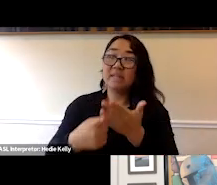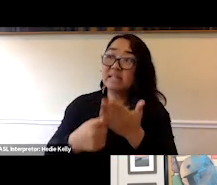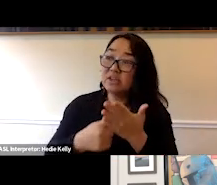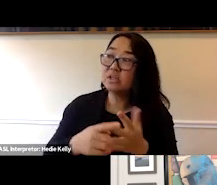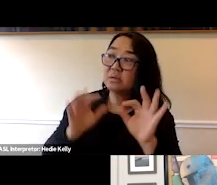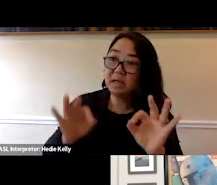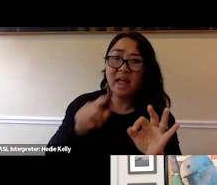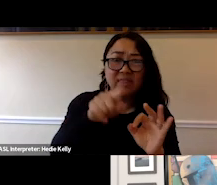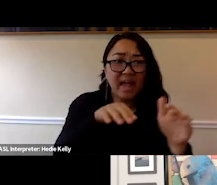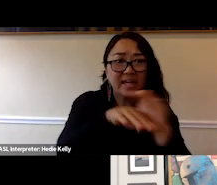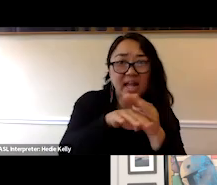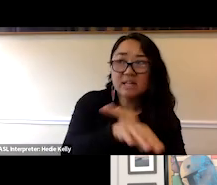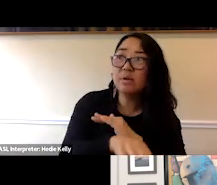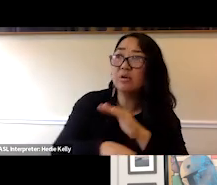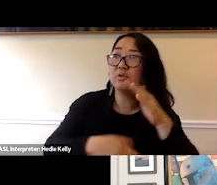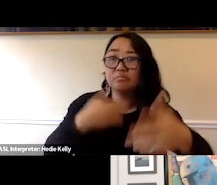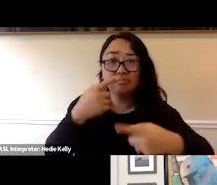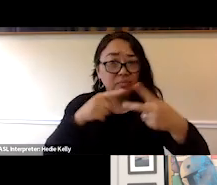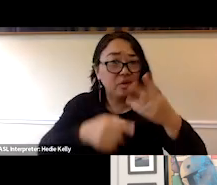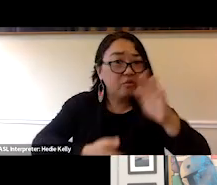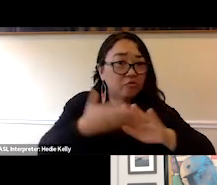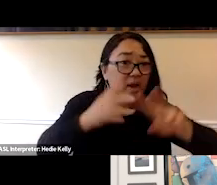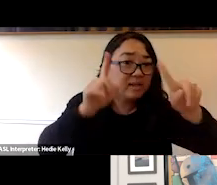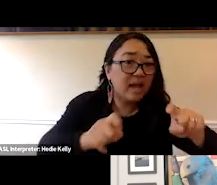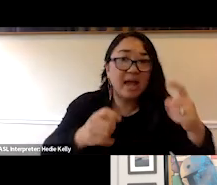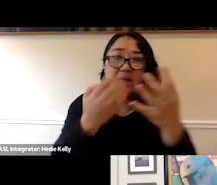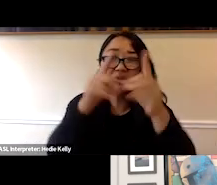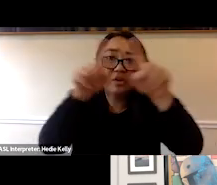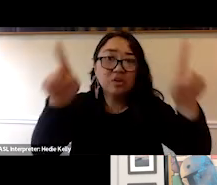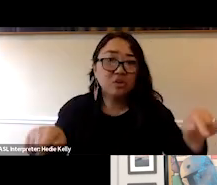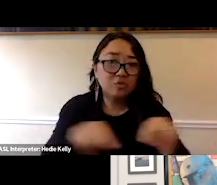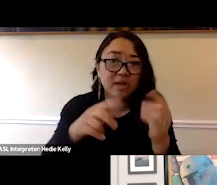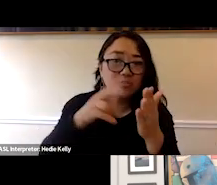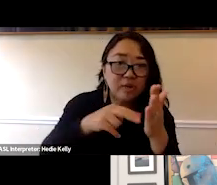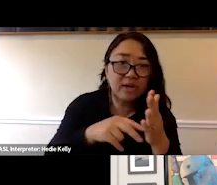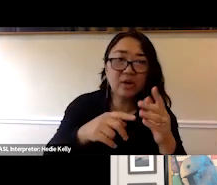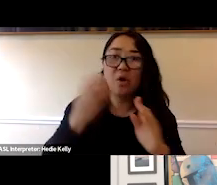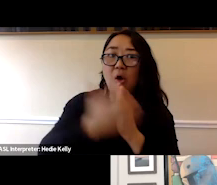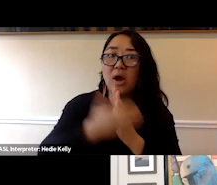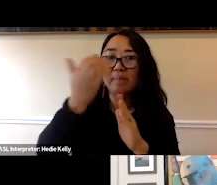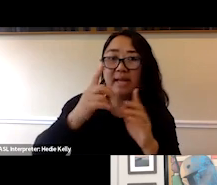And we run certain tests on it, we run screen readers tests on it, we run automated tests, we do manual testing, visual testing,